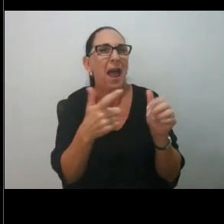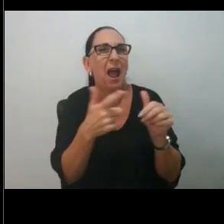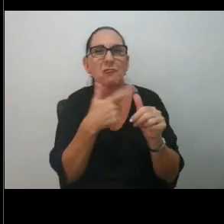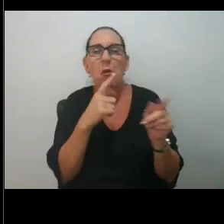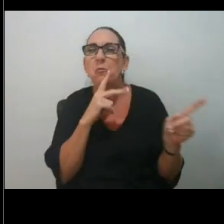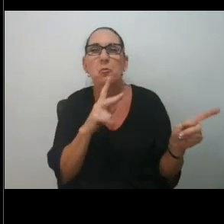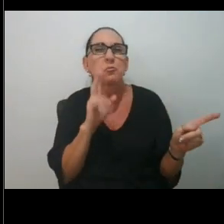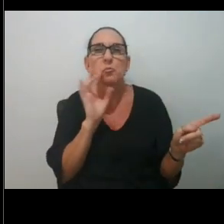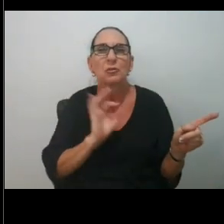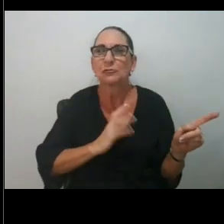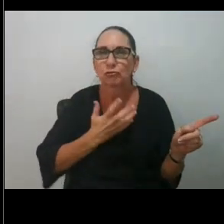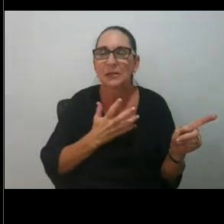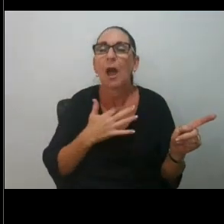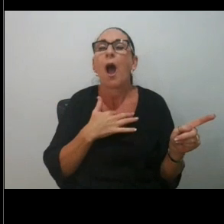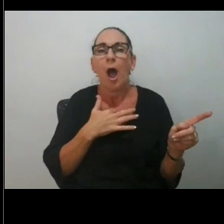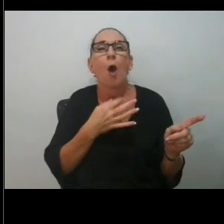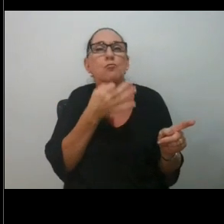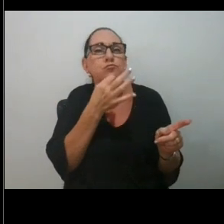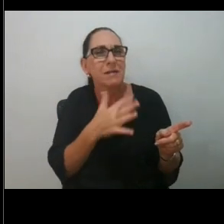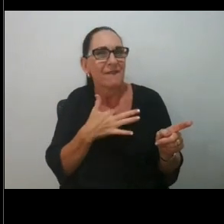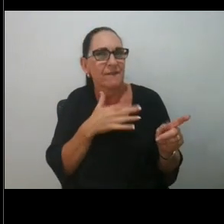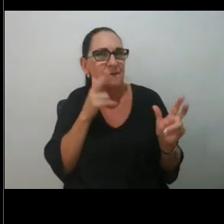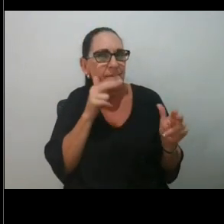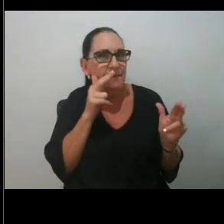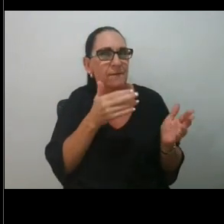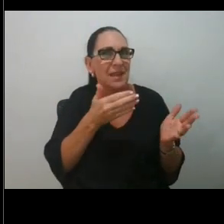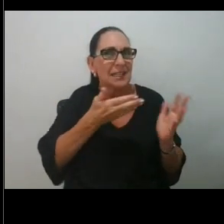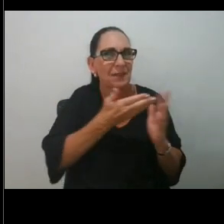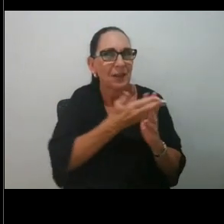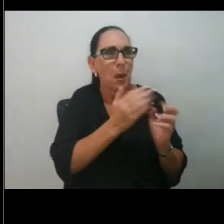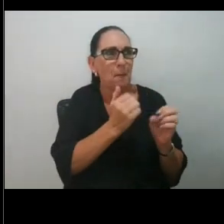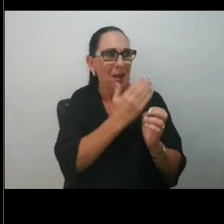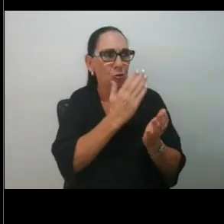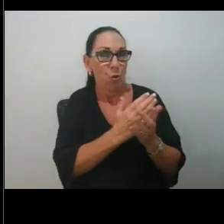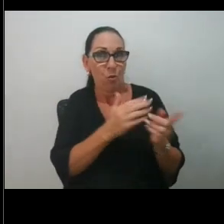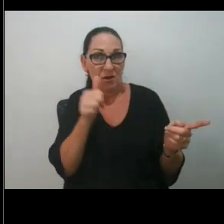these brief interventions made sure he knew the services to go to if he was going wanting to go